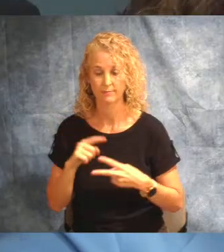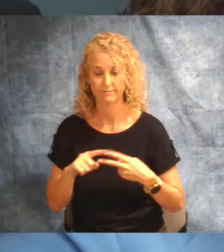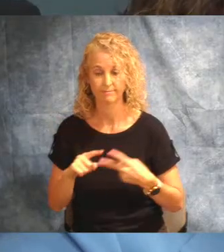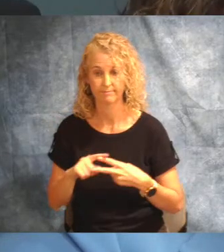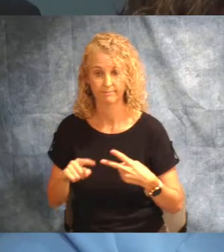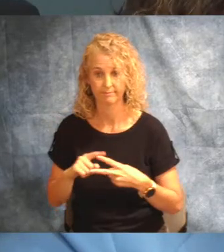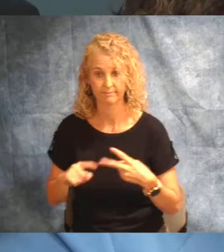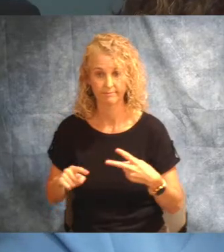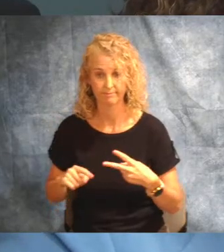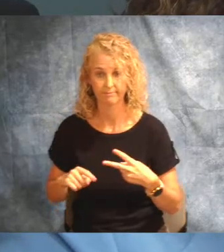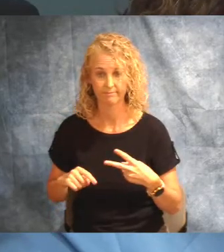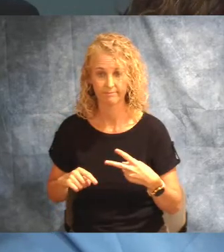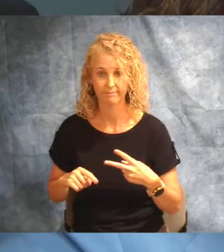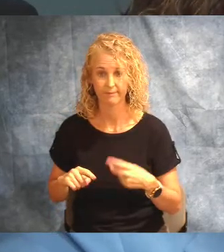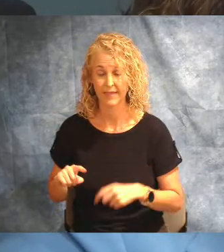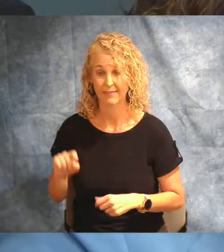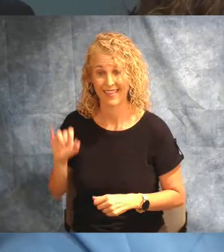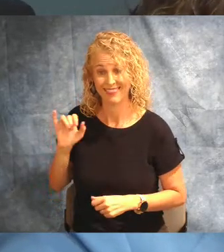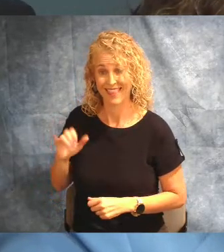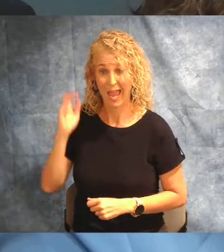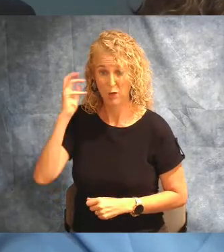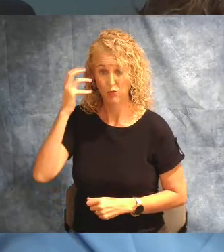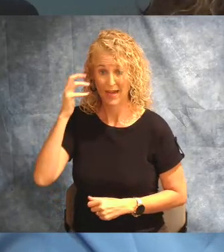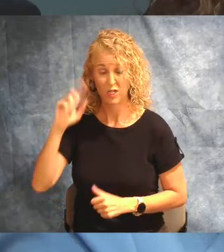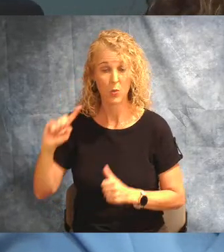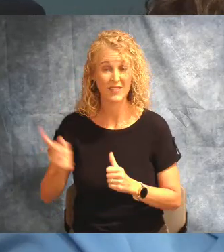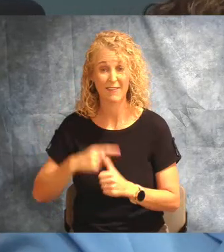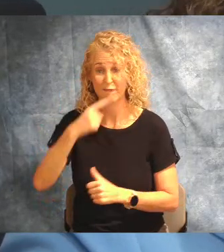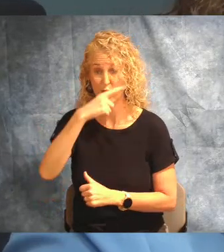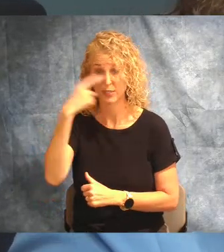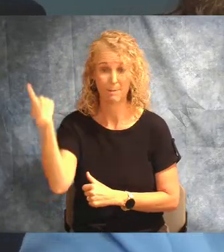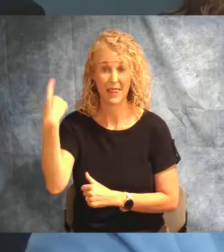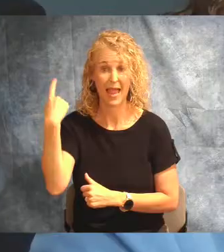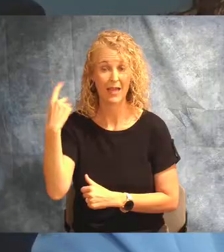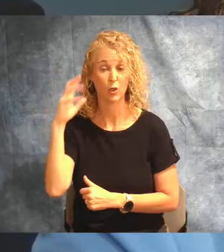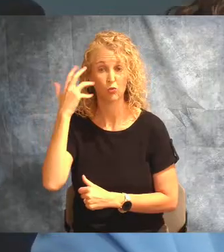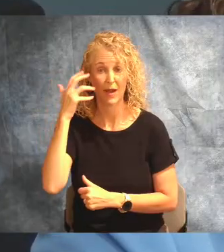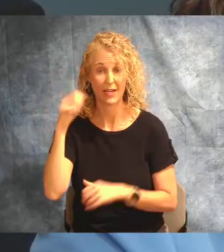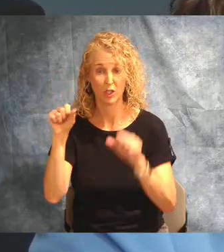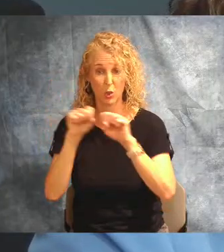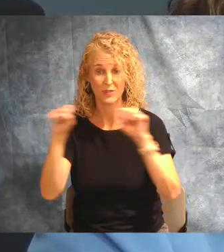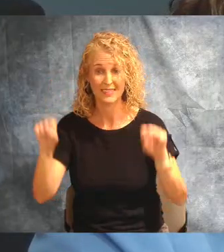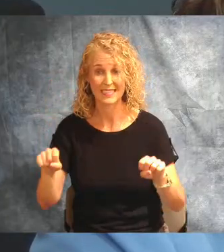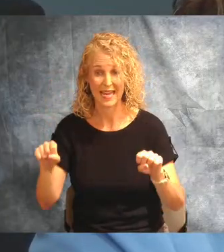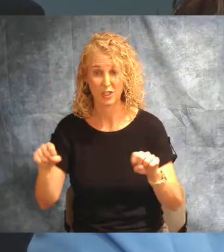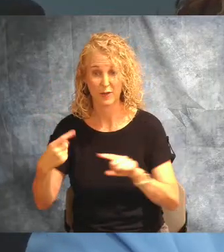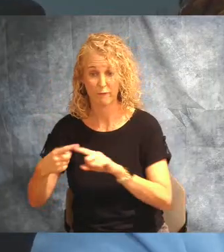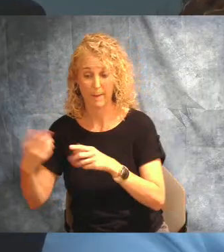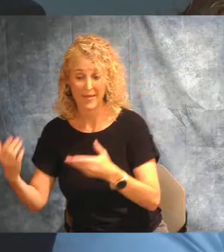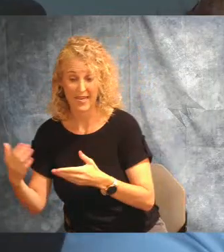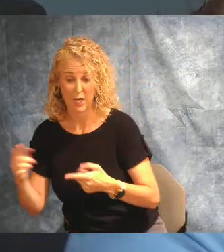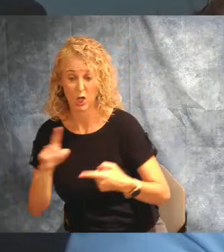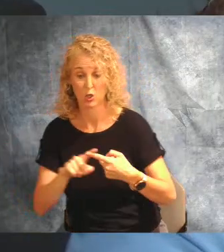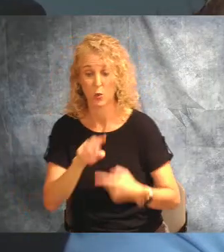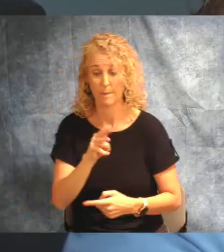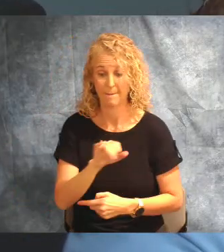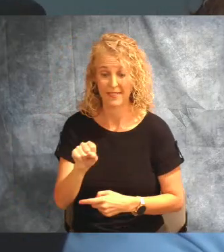which is the first black radio station from here to the East Mississippi River. and so and of